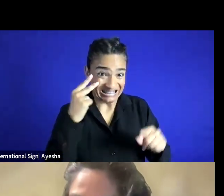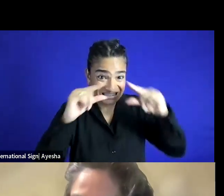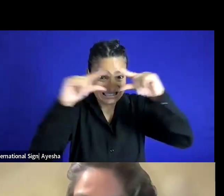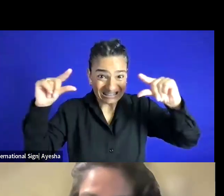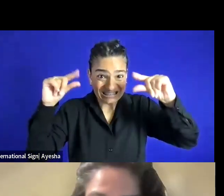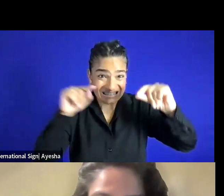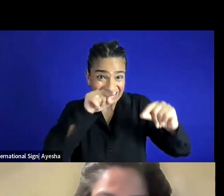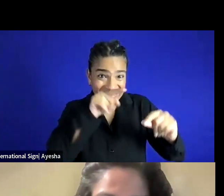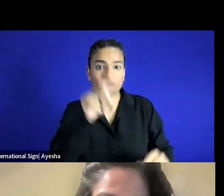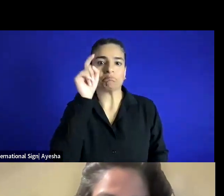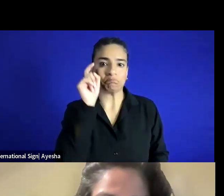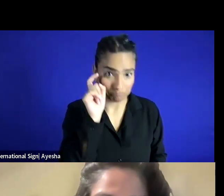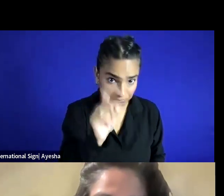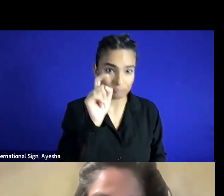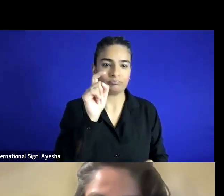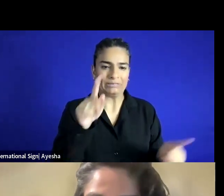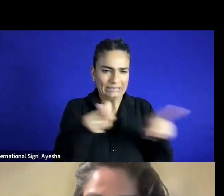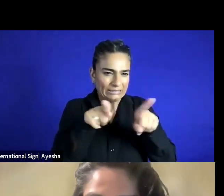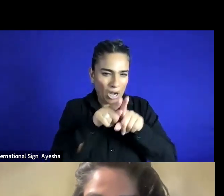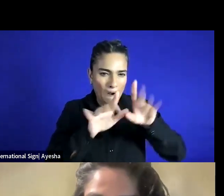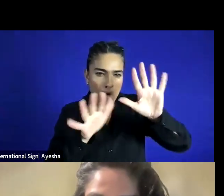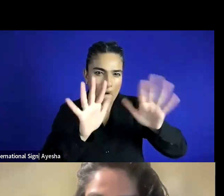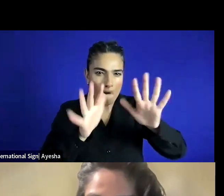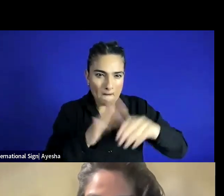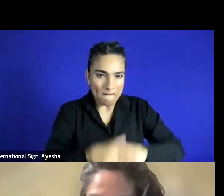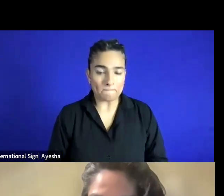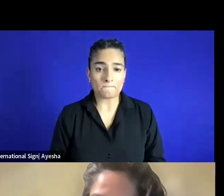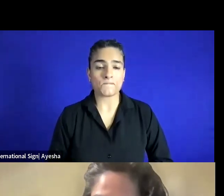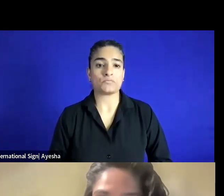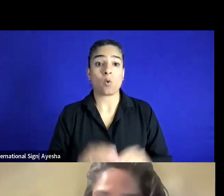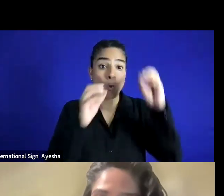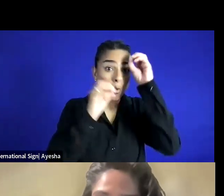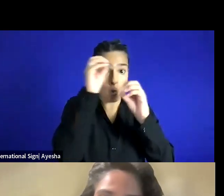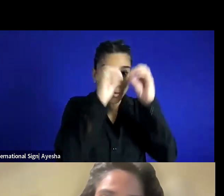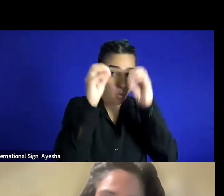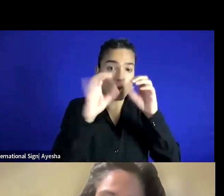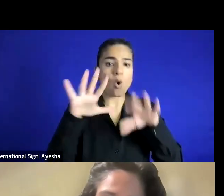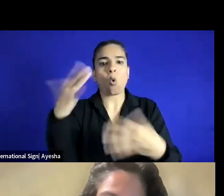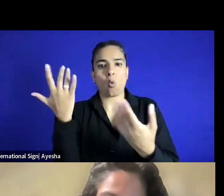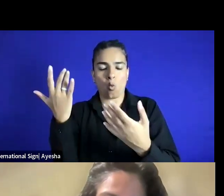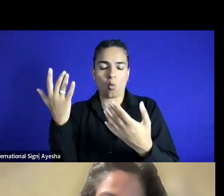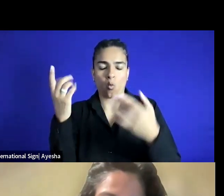So the moment you see this, yes, this is the app that we are using for the forum.